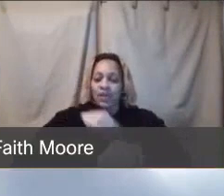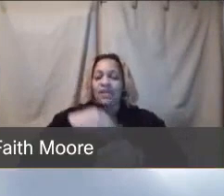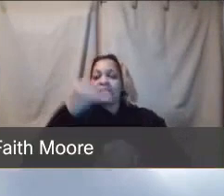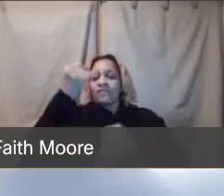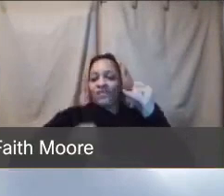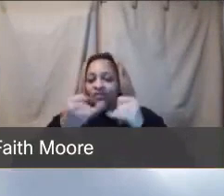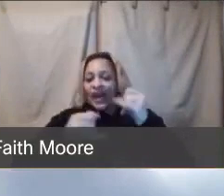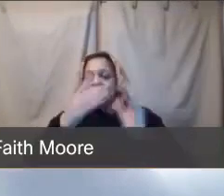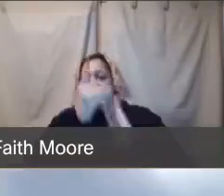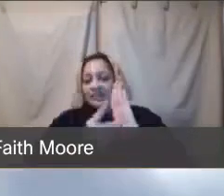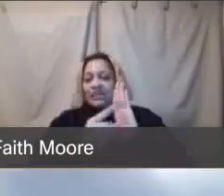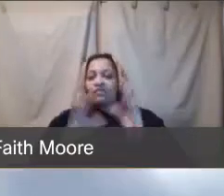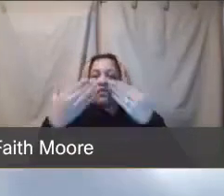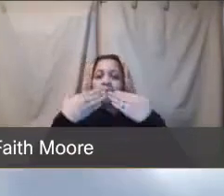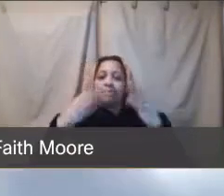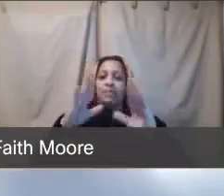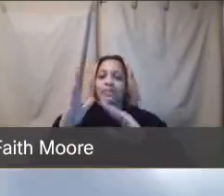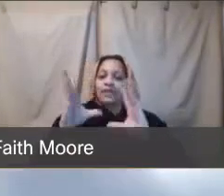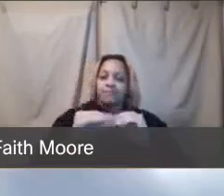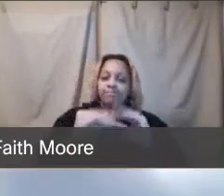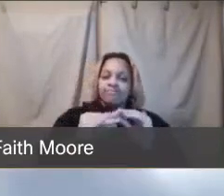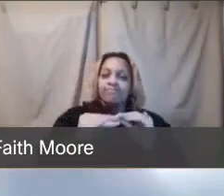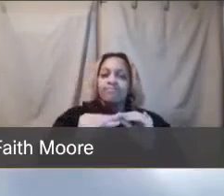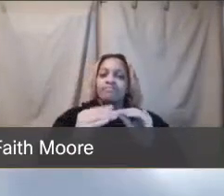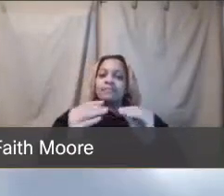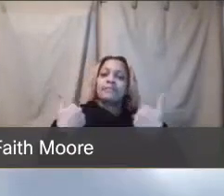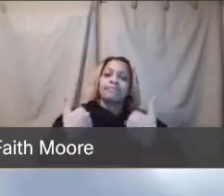Public meeting that we'll go in probably the following months, so.